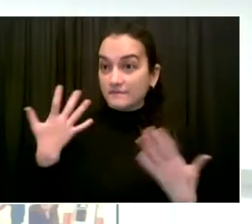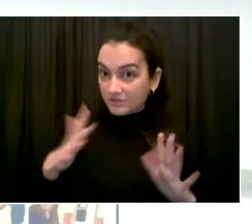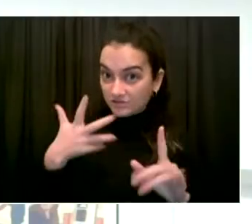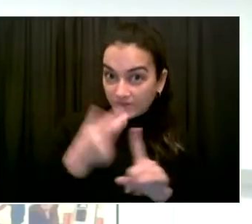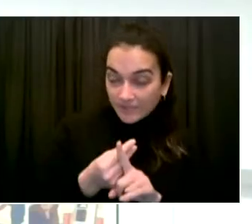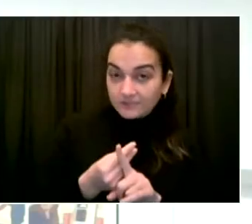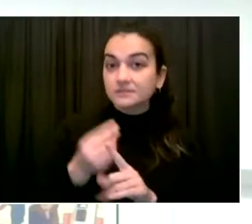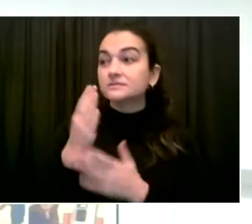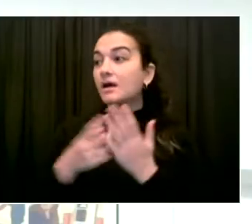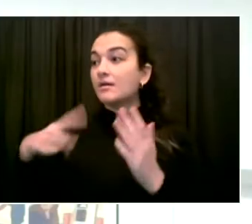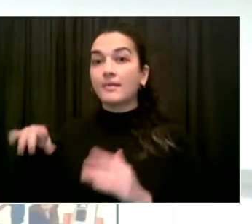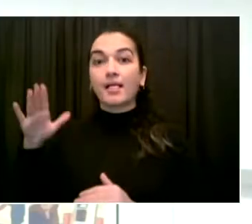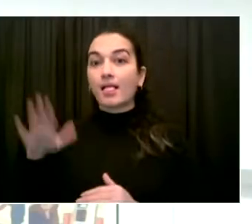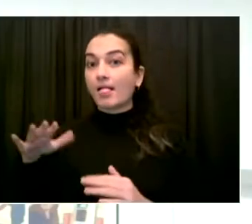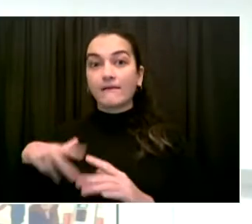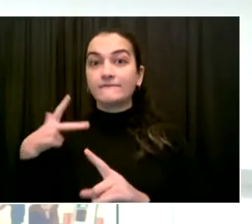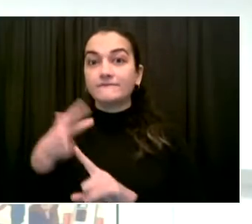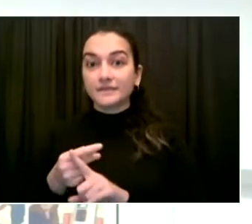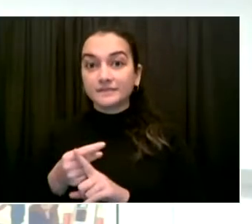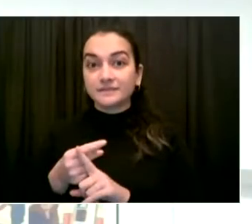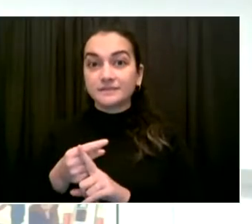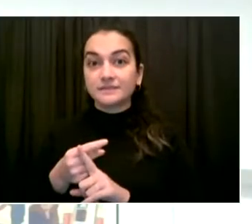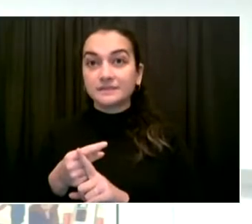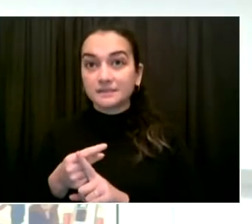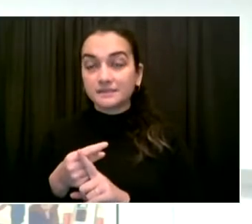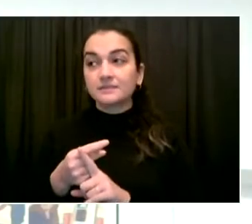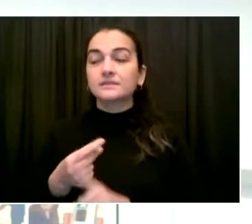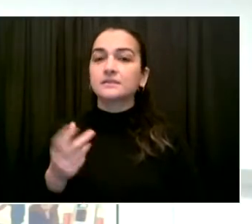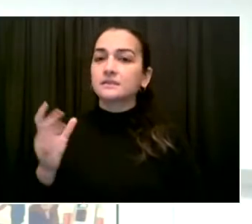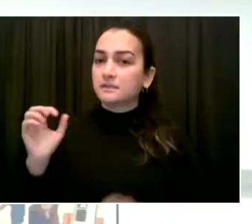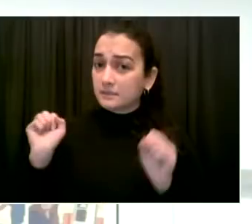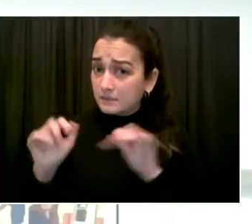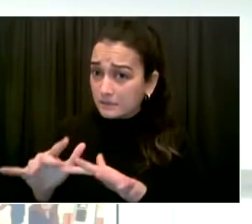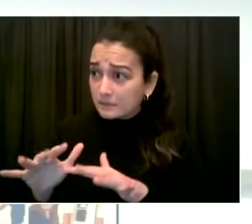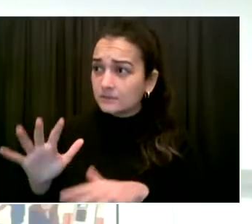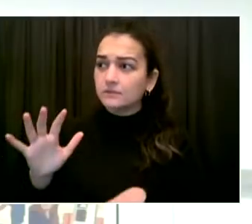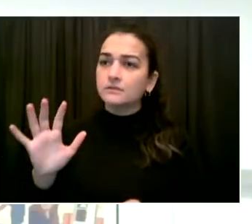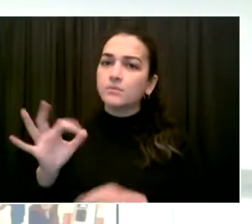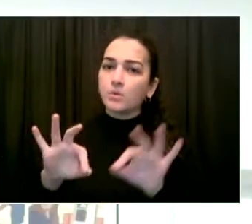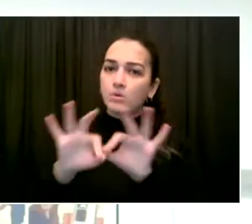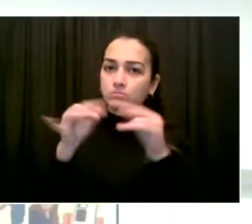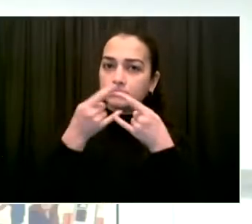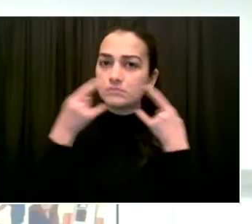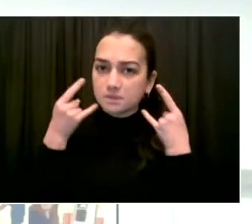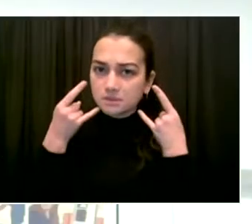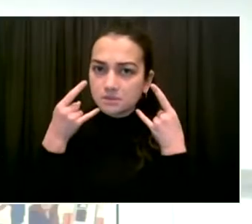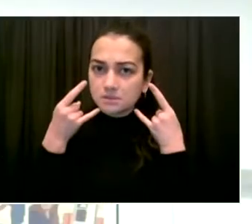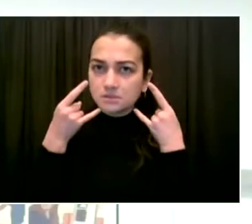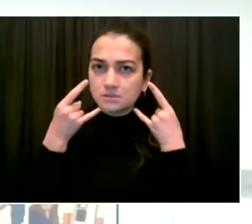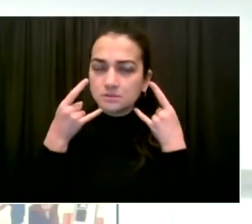UNVACCINATED AND VACCINATED PEOPLE , THE PRECAUTIONS THE MAYOR HAS MENTIONED ARE